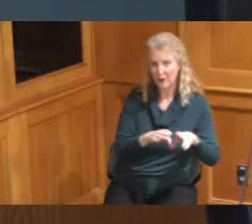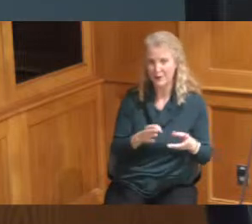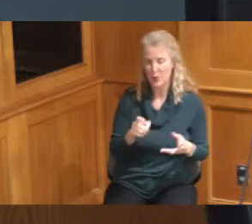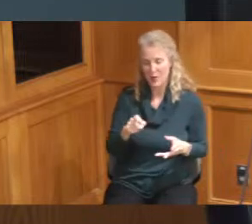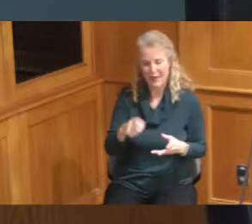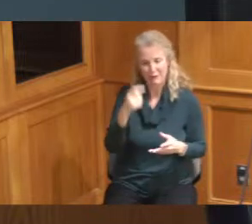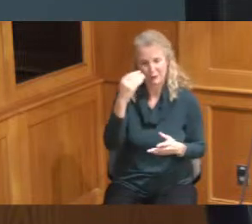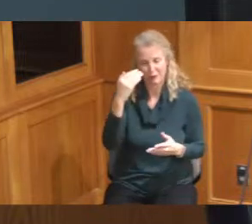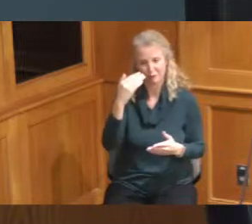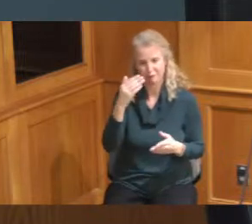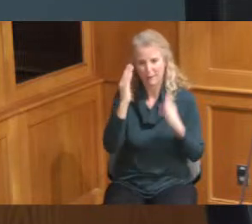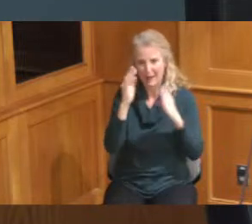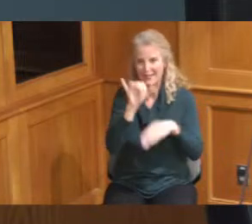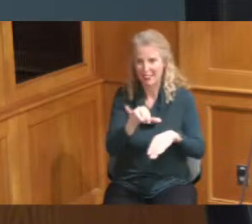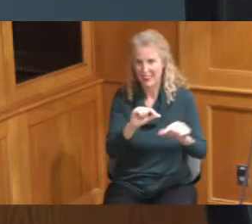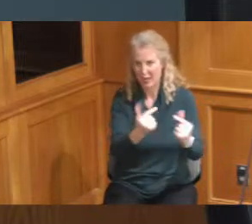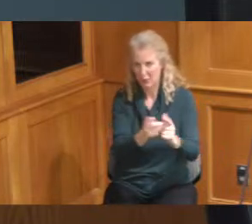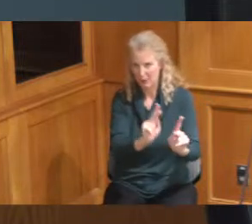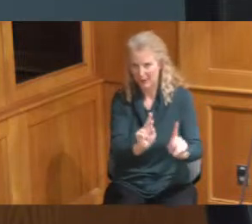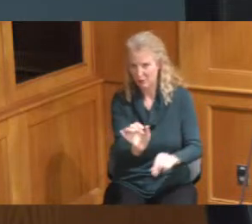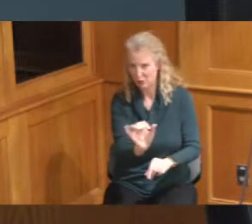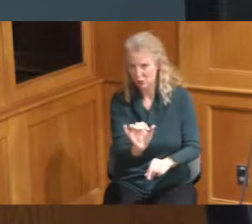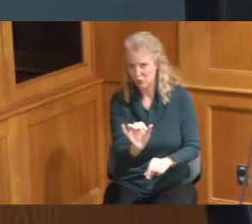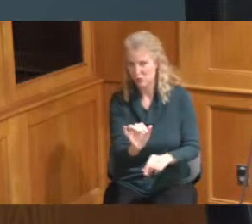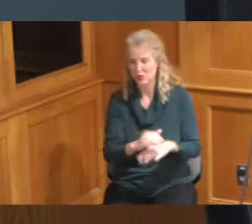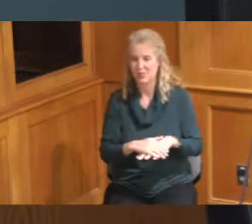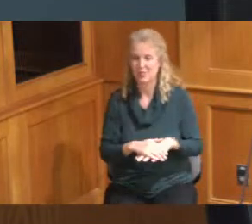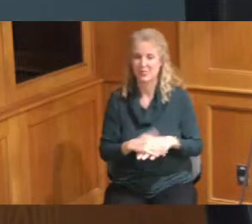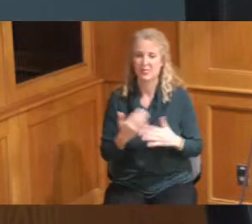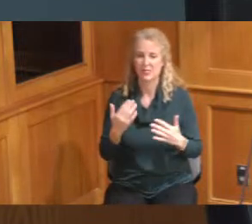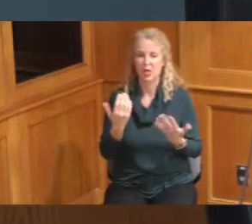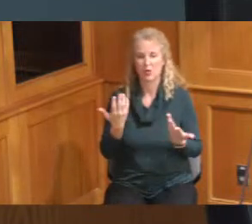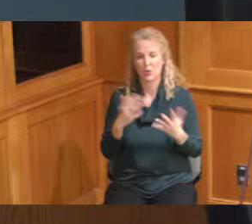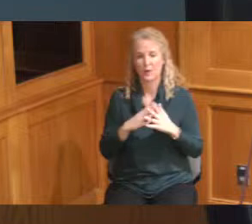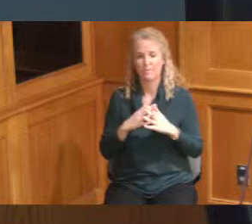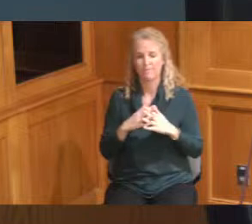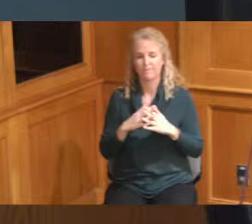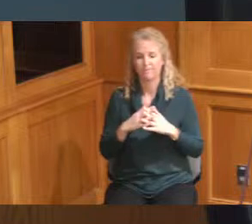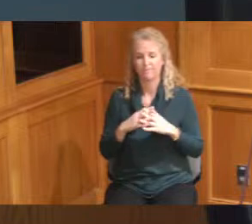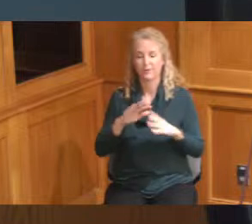of that group of individuals and we build these redundancies into the system so that all people